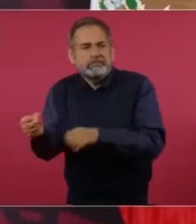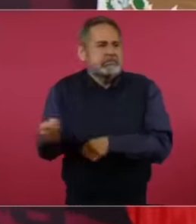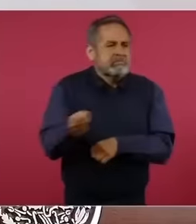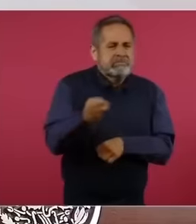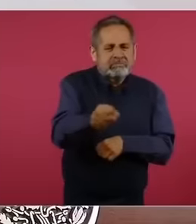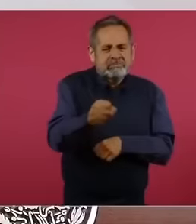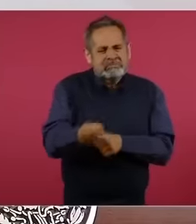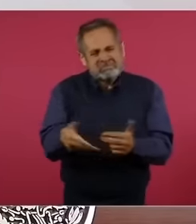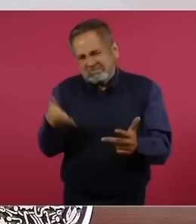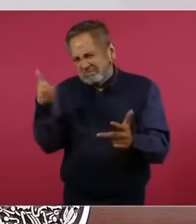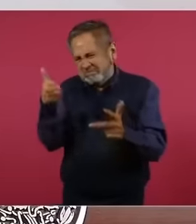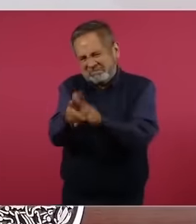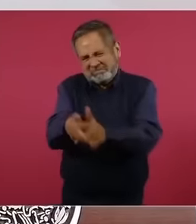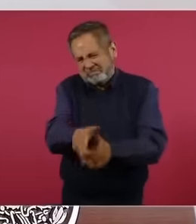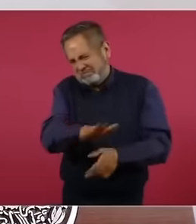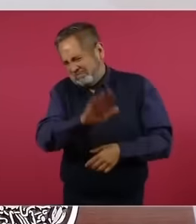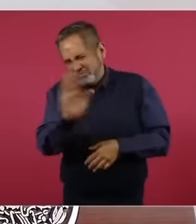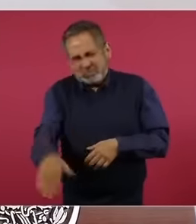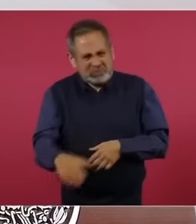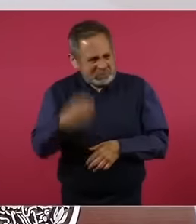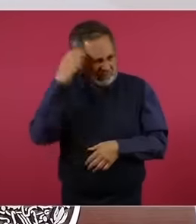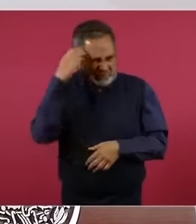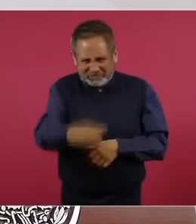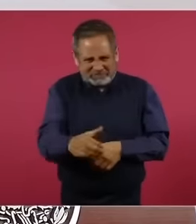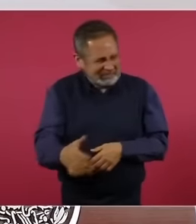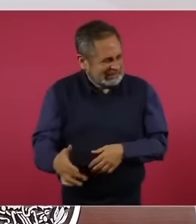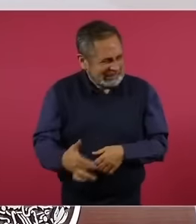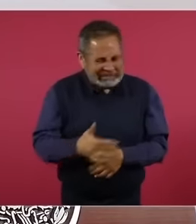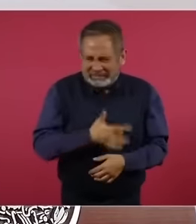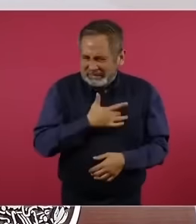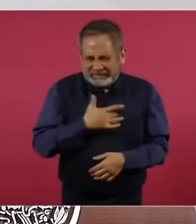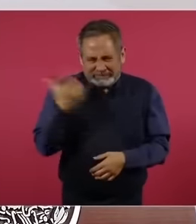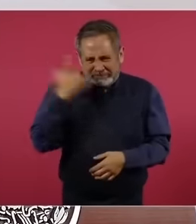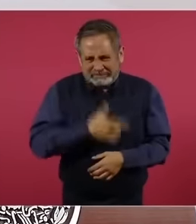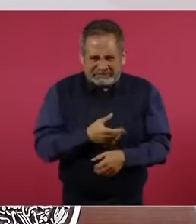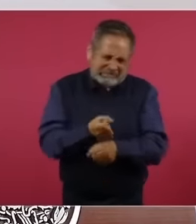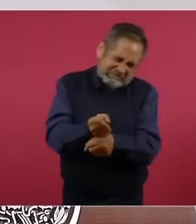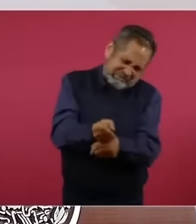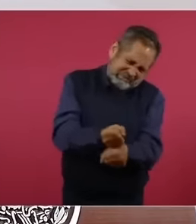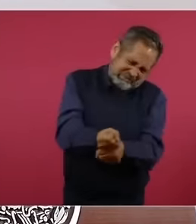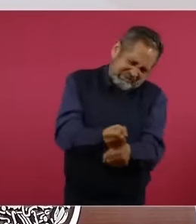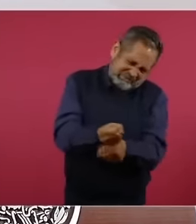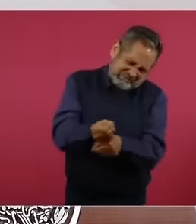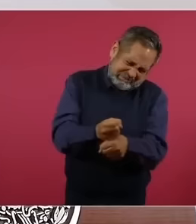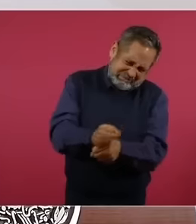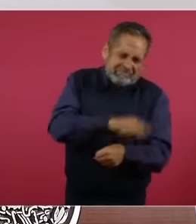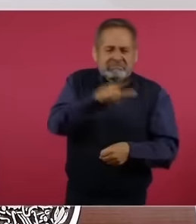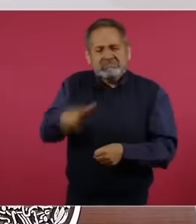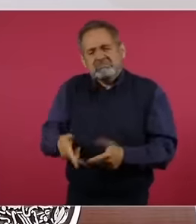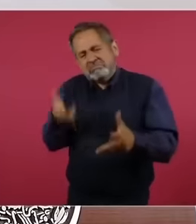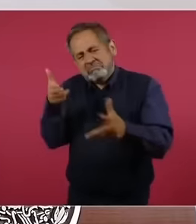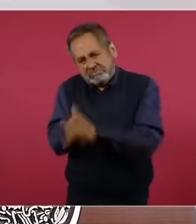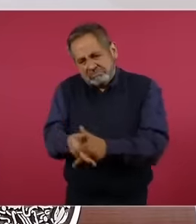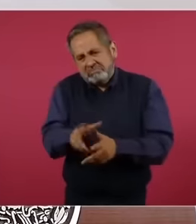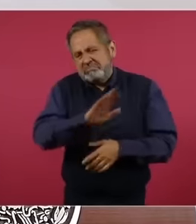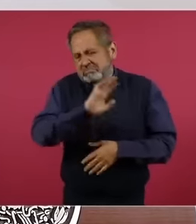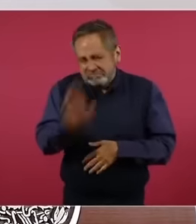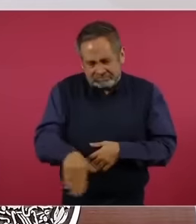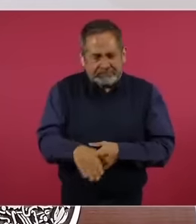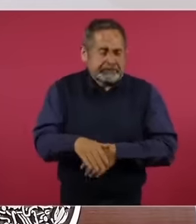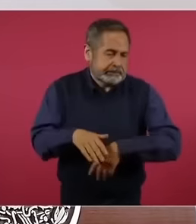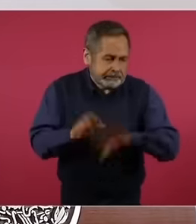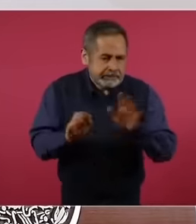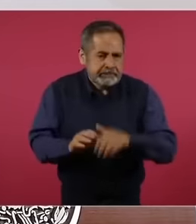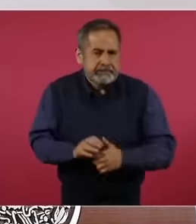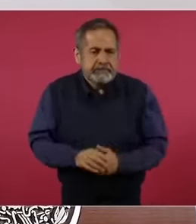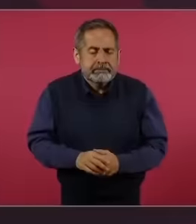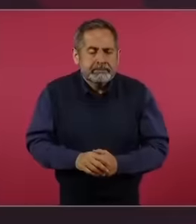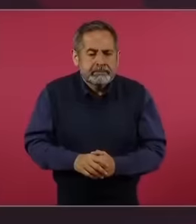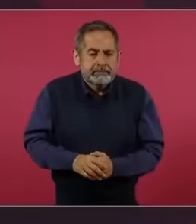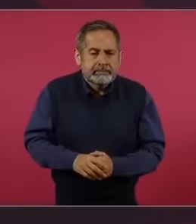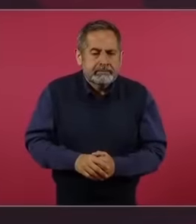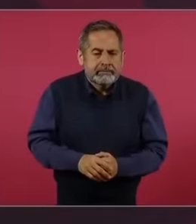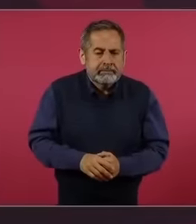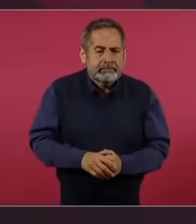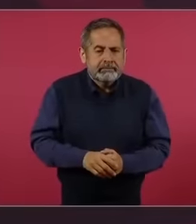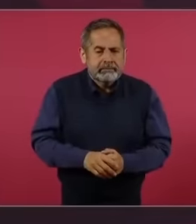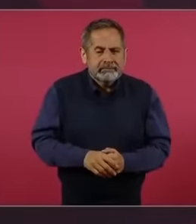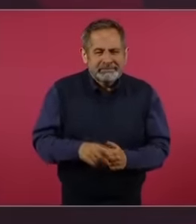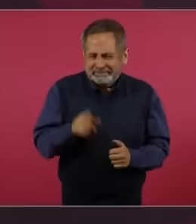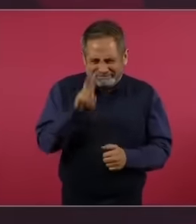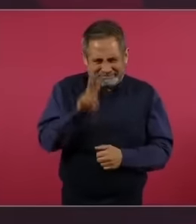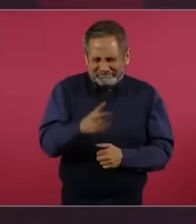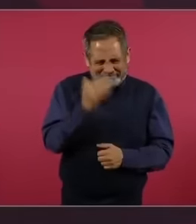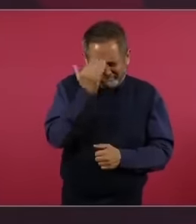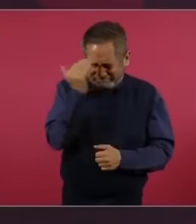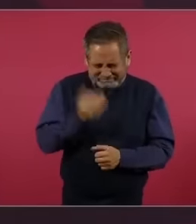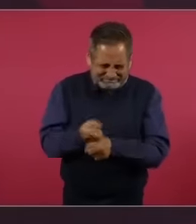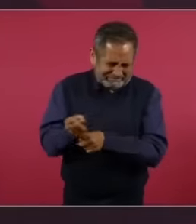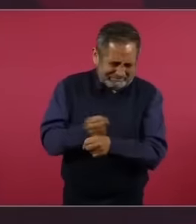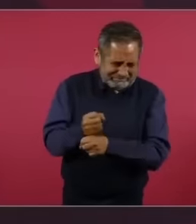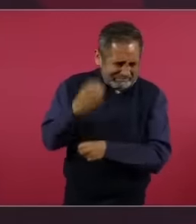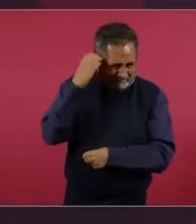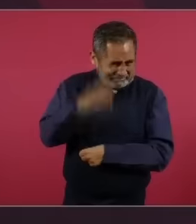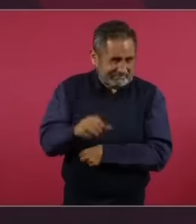him Inhumanly, they torture him and it is horrible what they do to